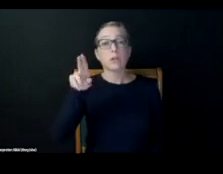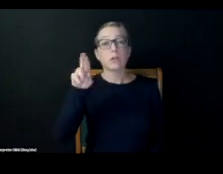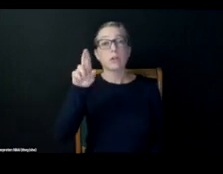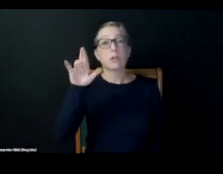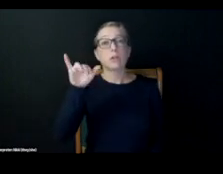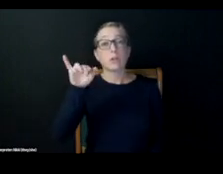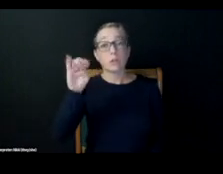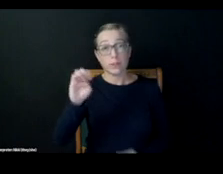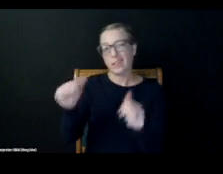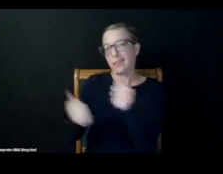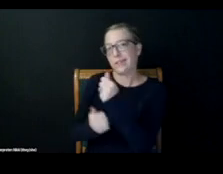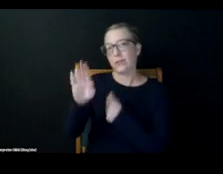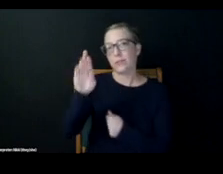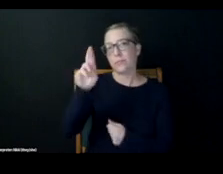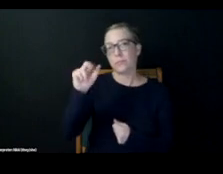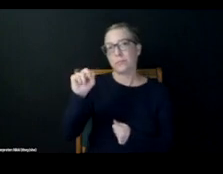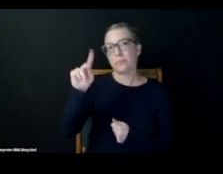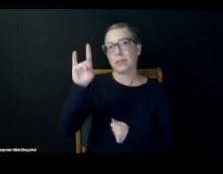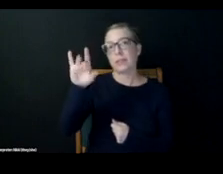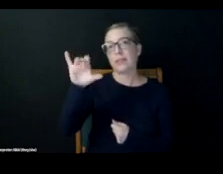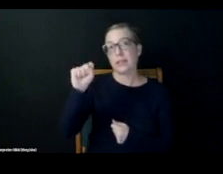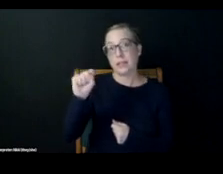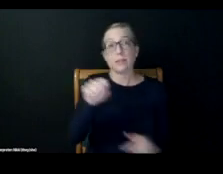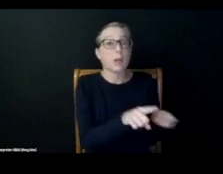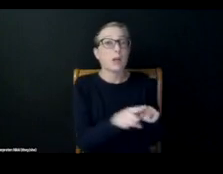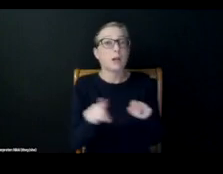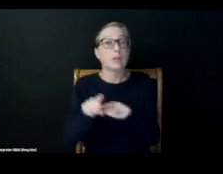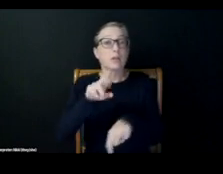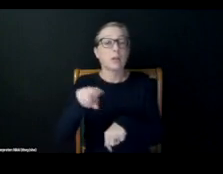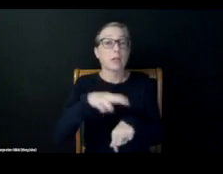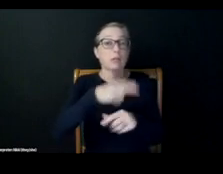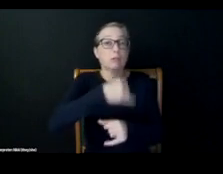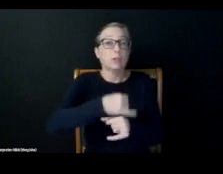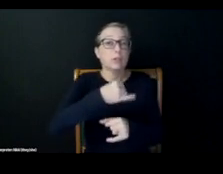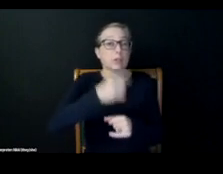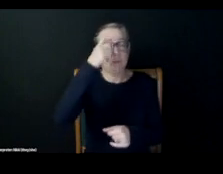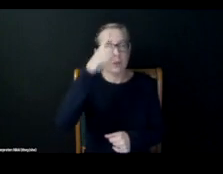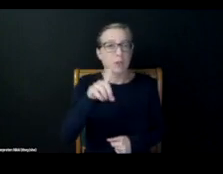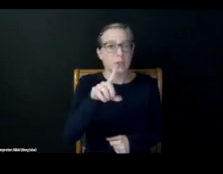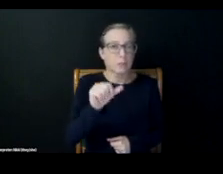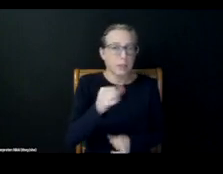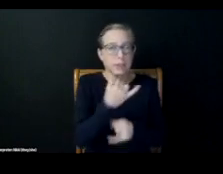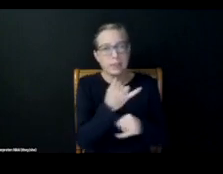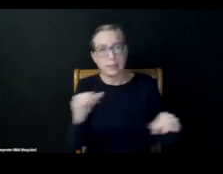and is supported by the National Institute for Disability Independent Living and Rehabilitation Research,